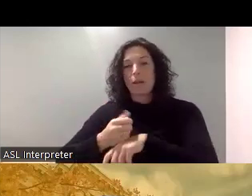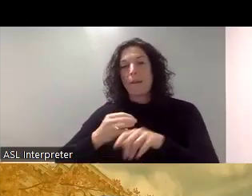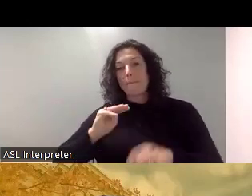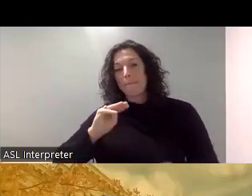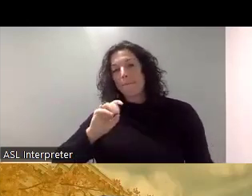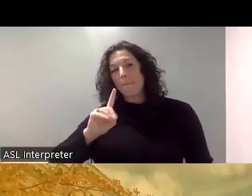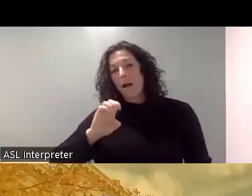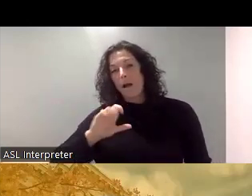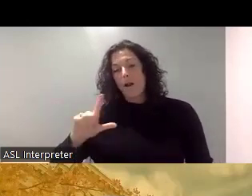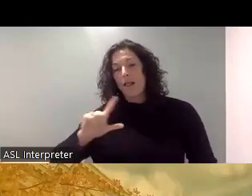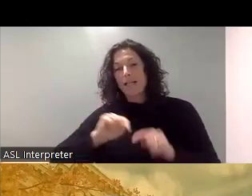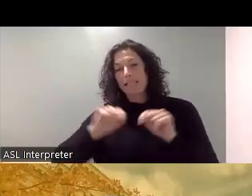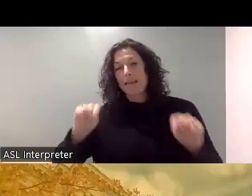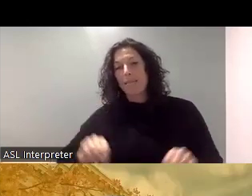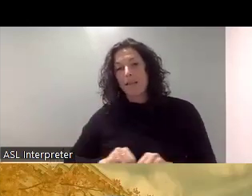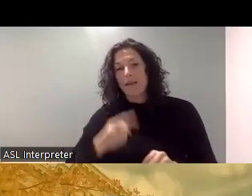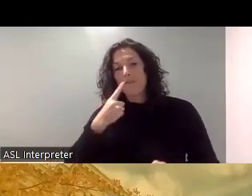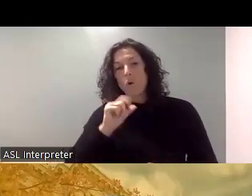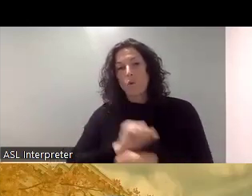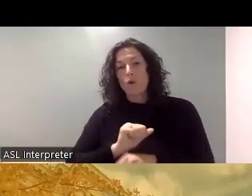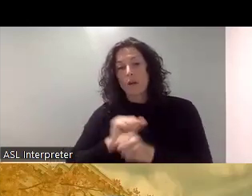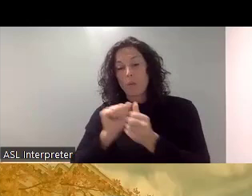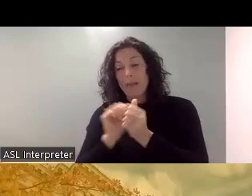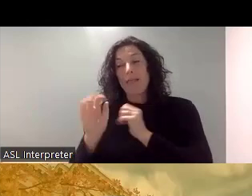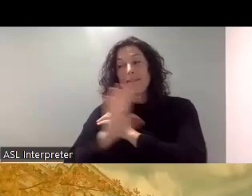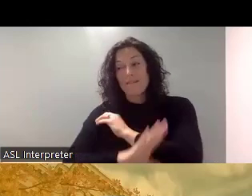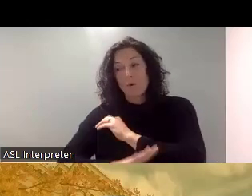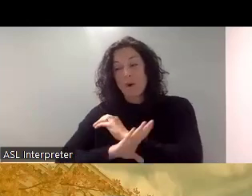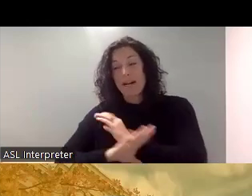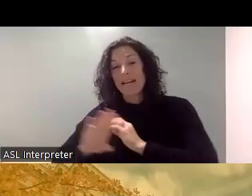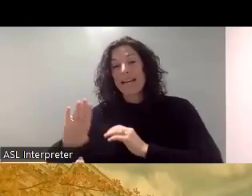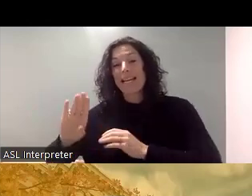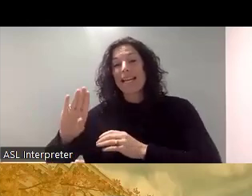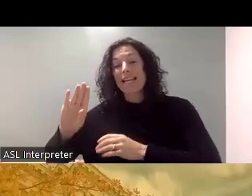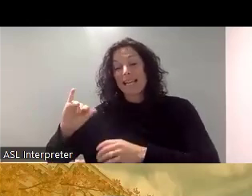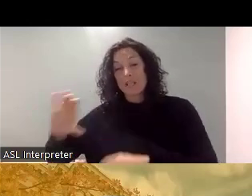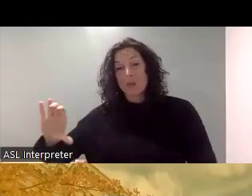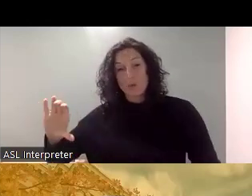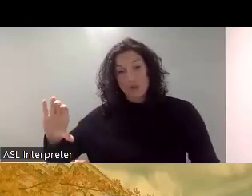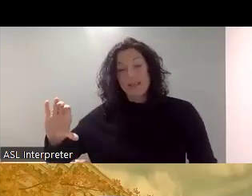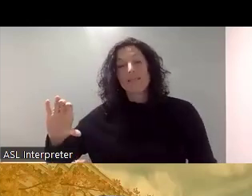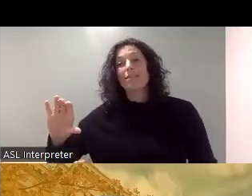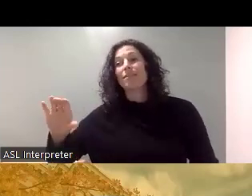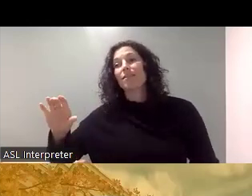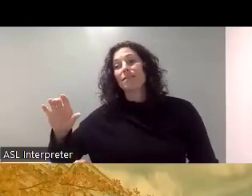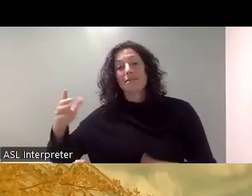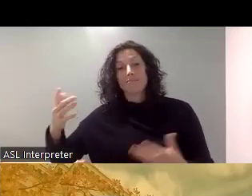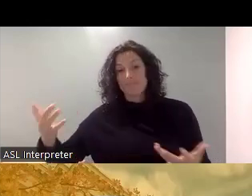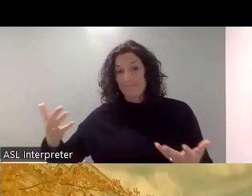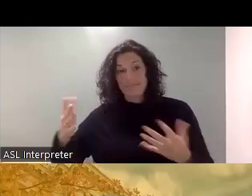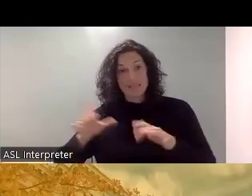for working with foreign institutions. It's a commonly accepted template among US institutions.